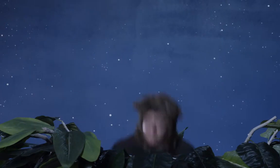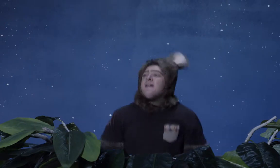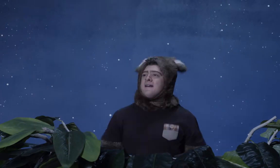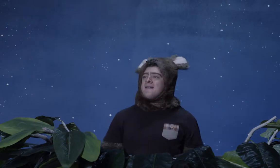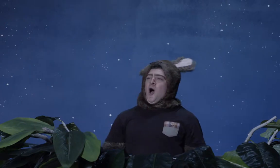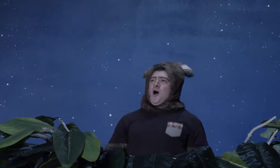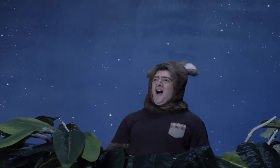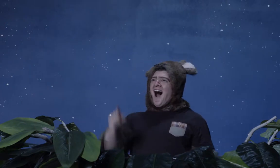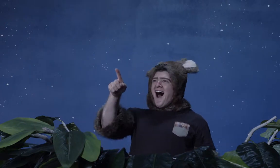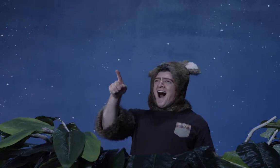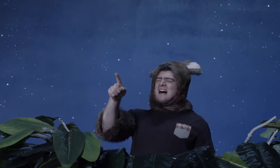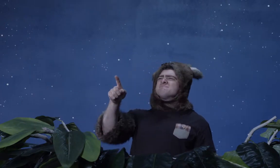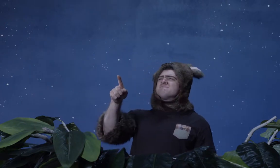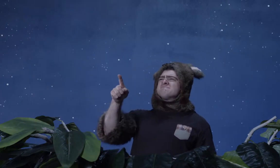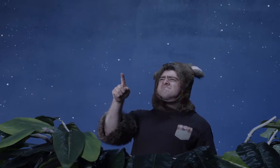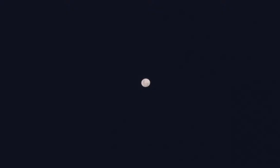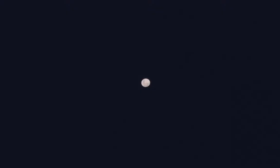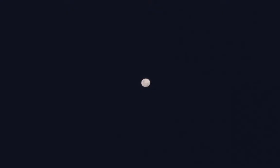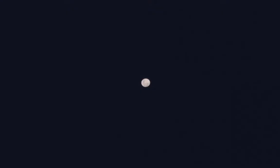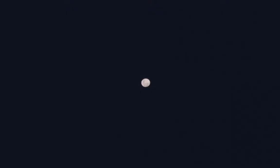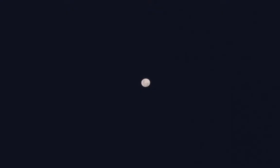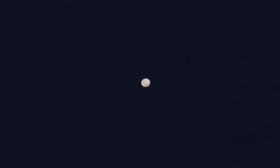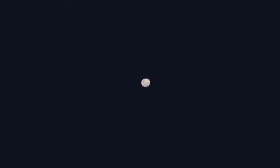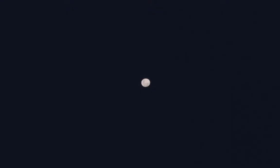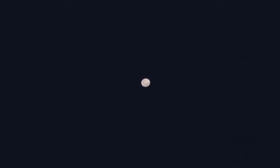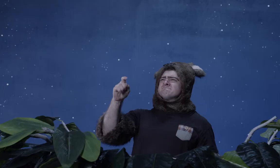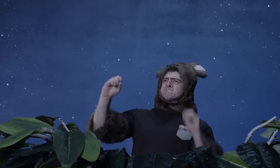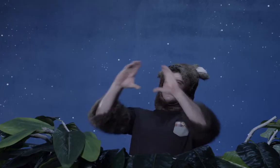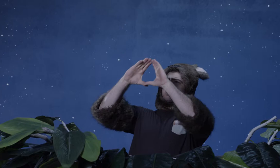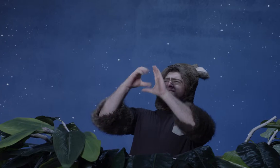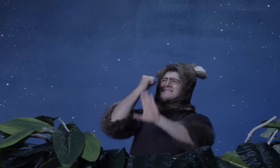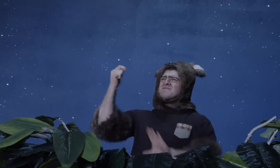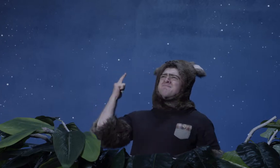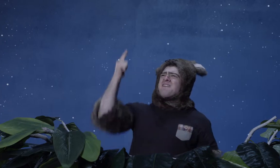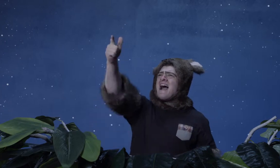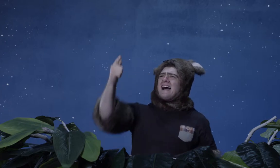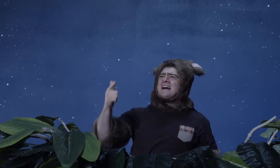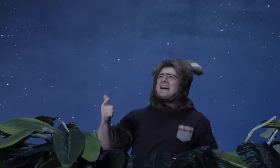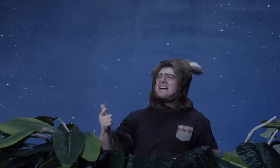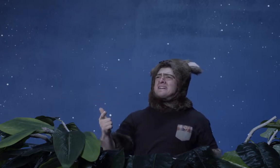Huh. Oh! Wow! The moon is still so far!